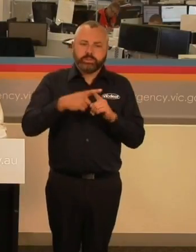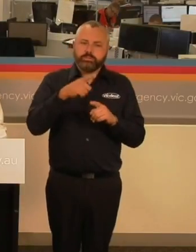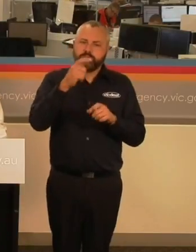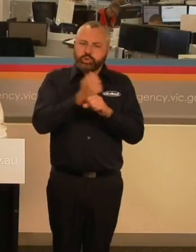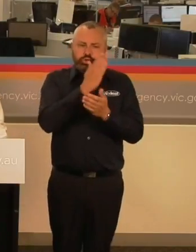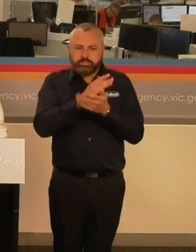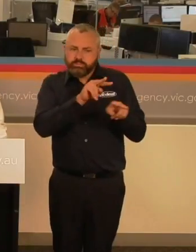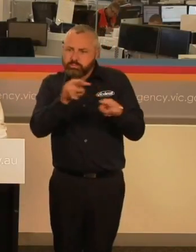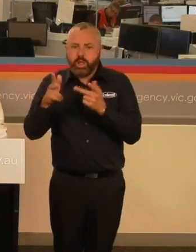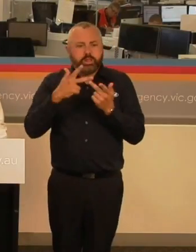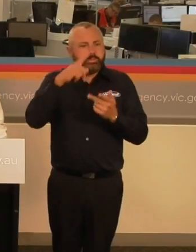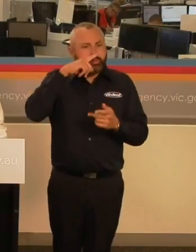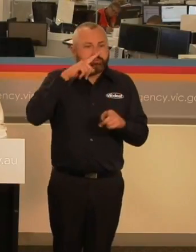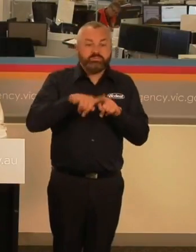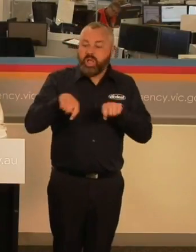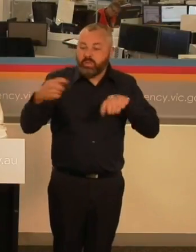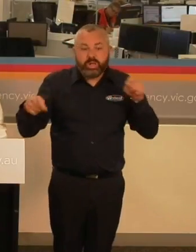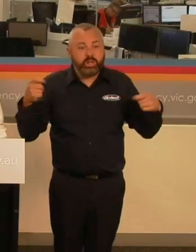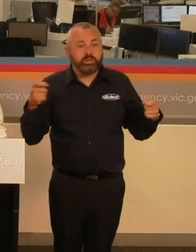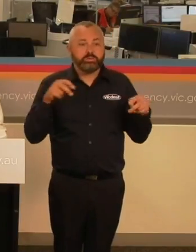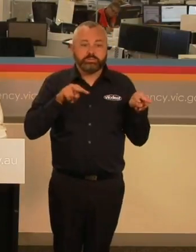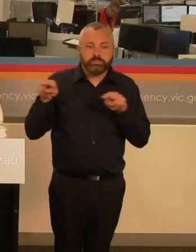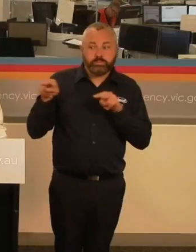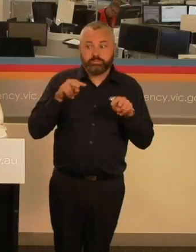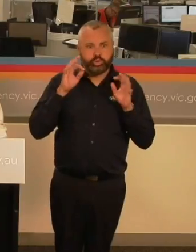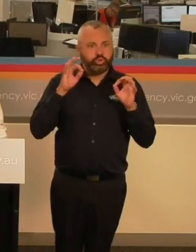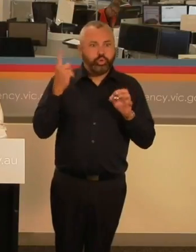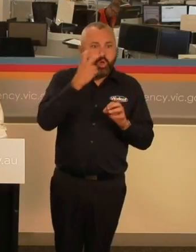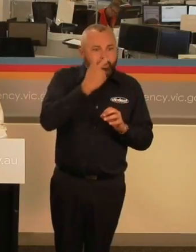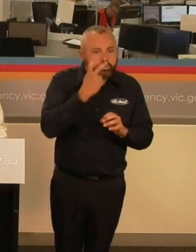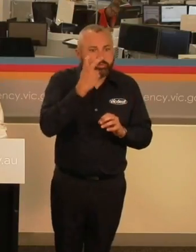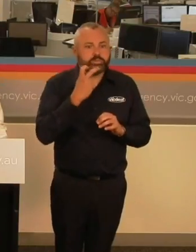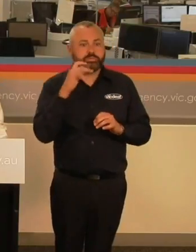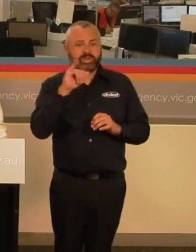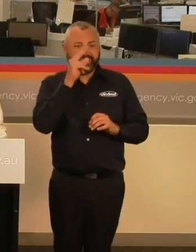but particularly the very old and the very young susceptible to heat